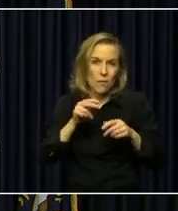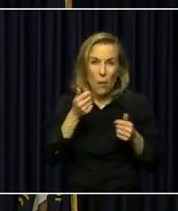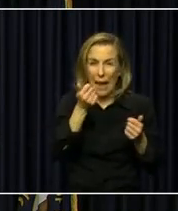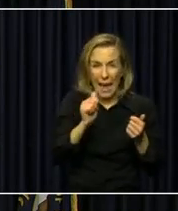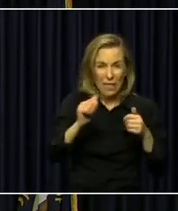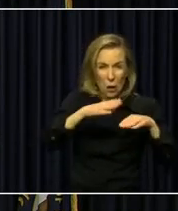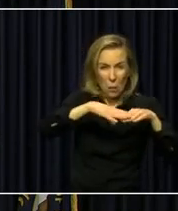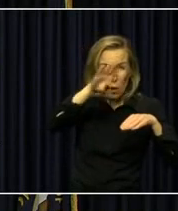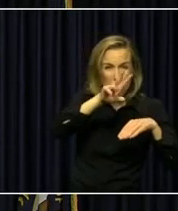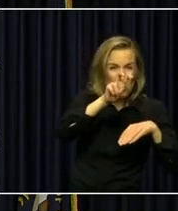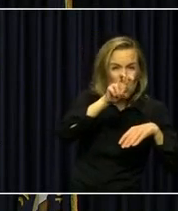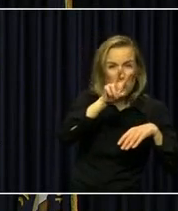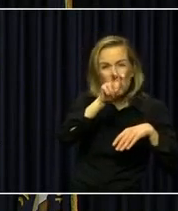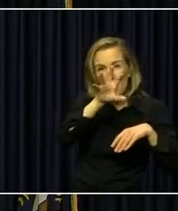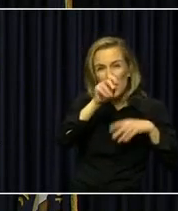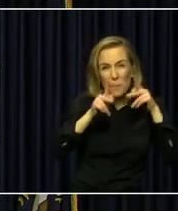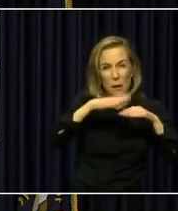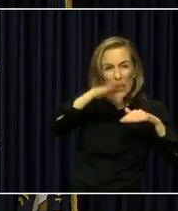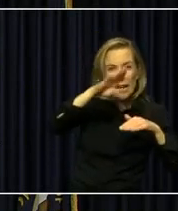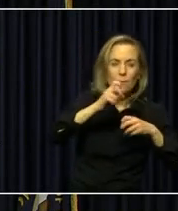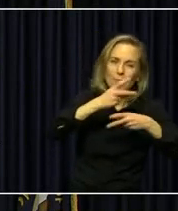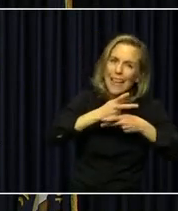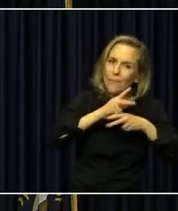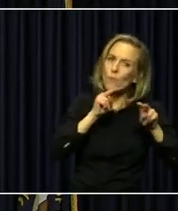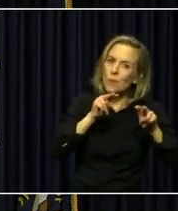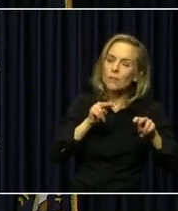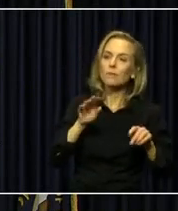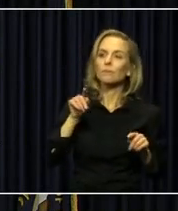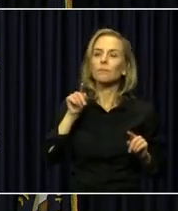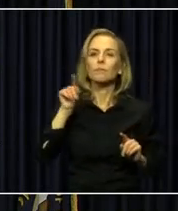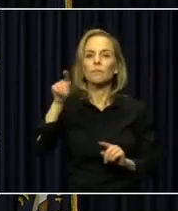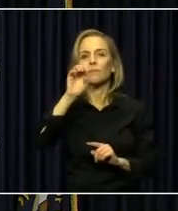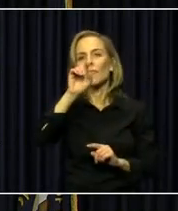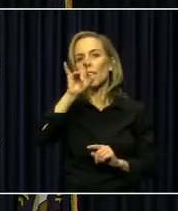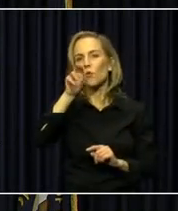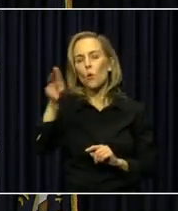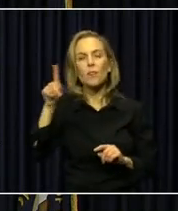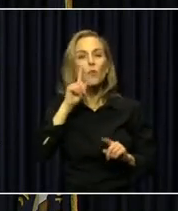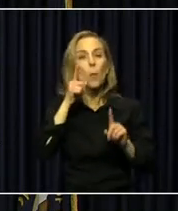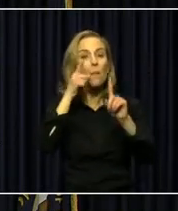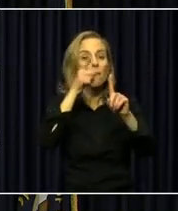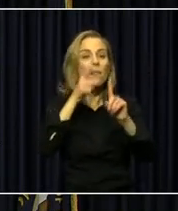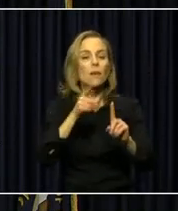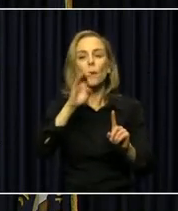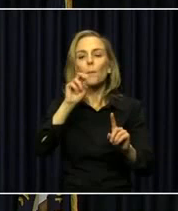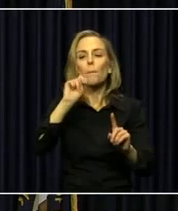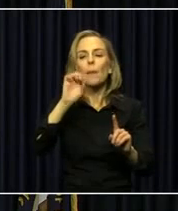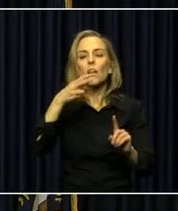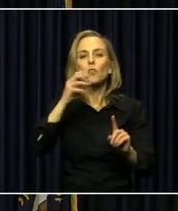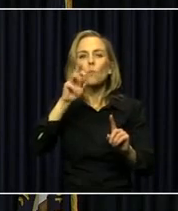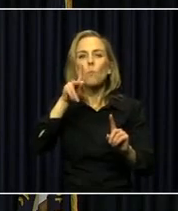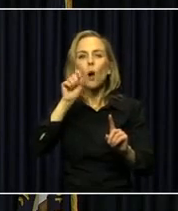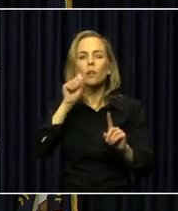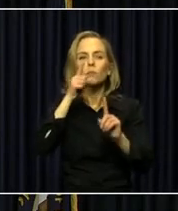AND THEN AREAS AFTER THAT WILL